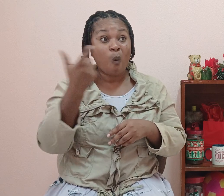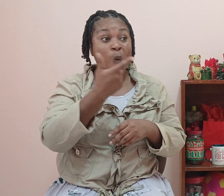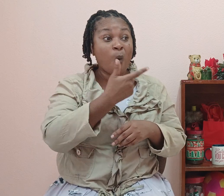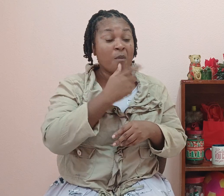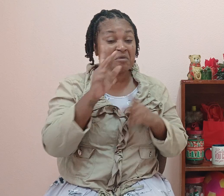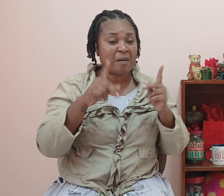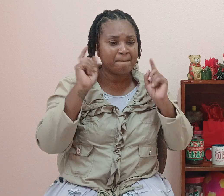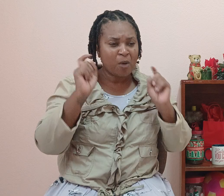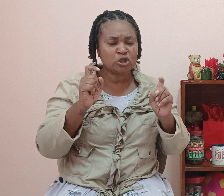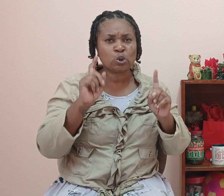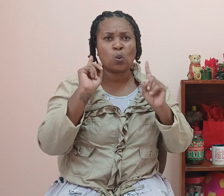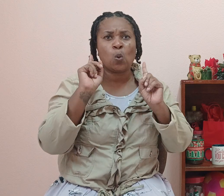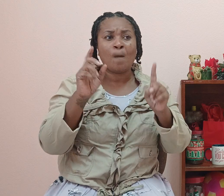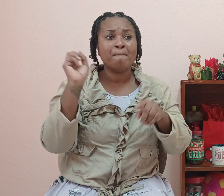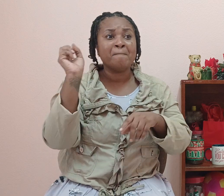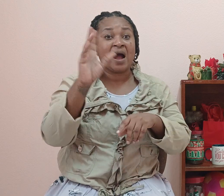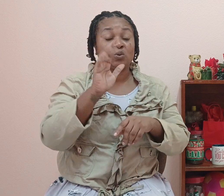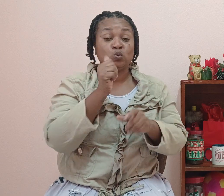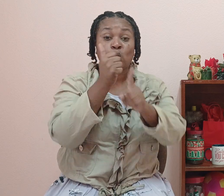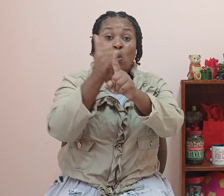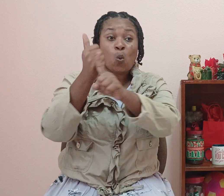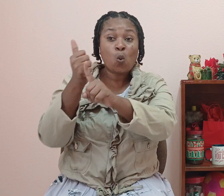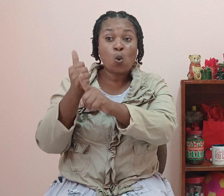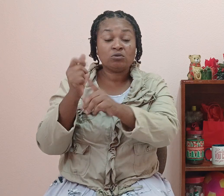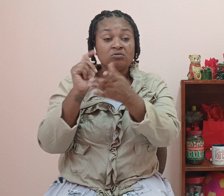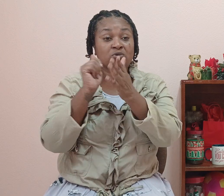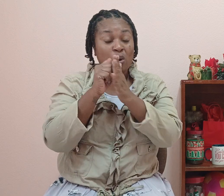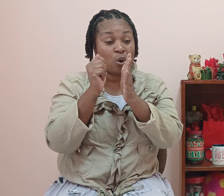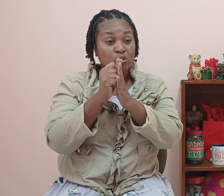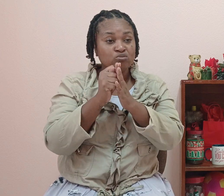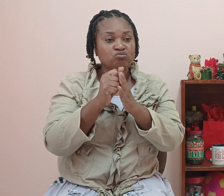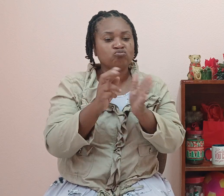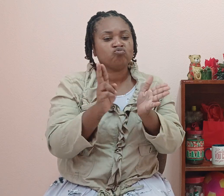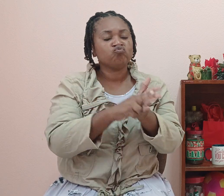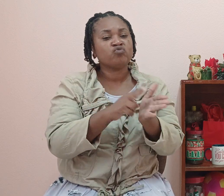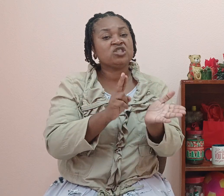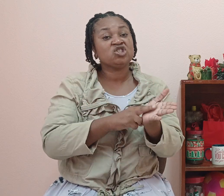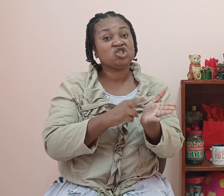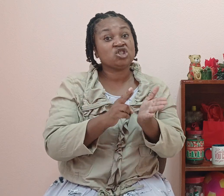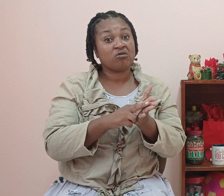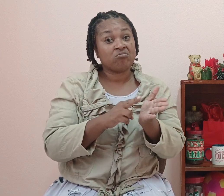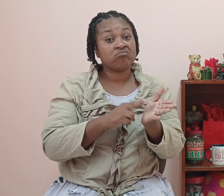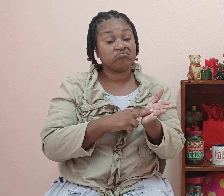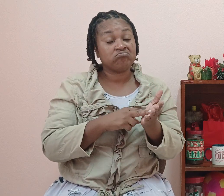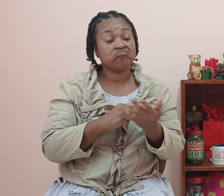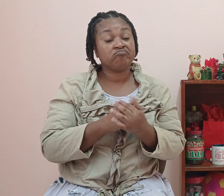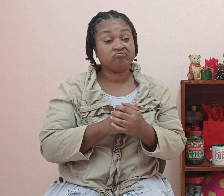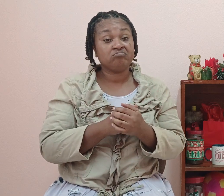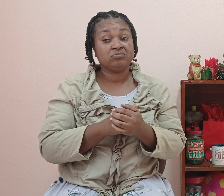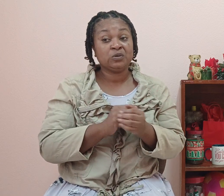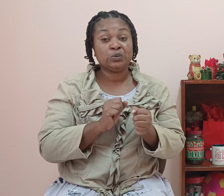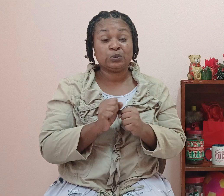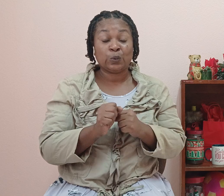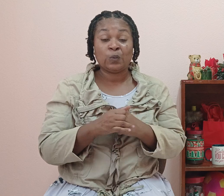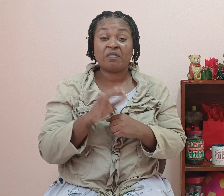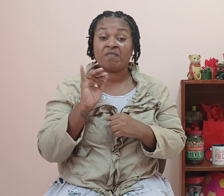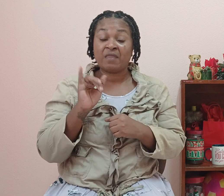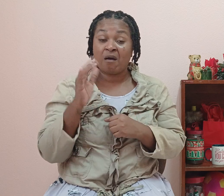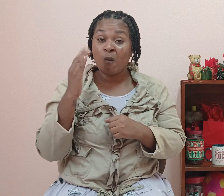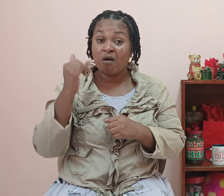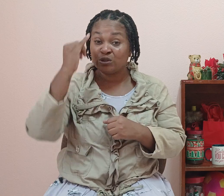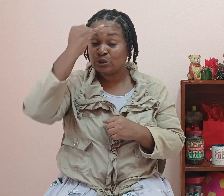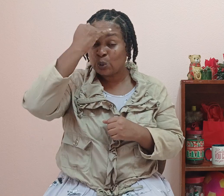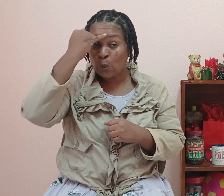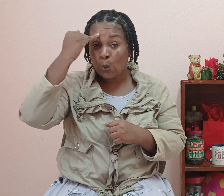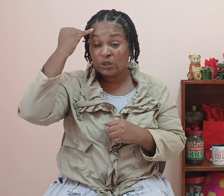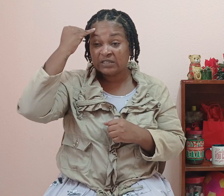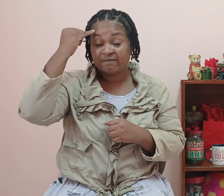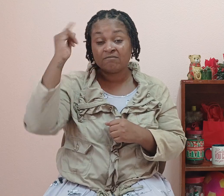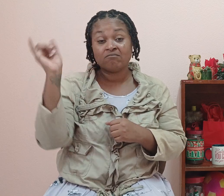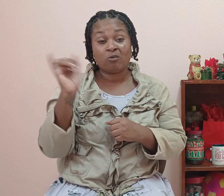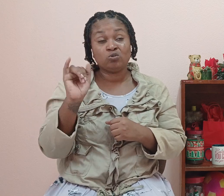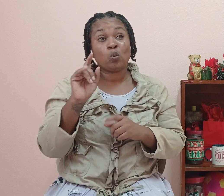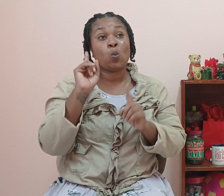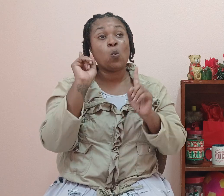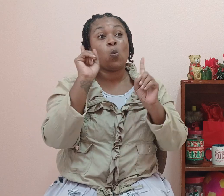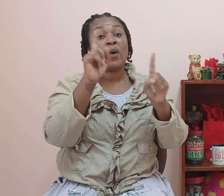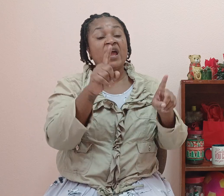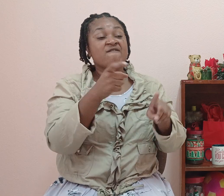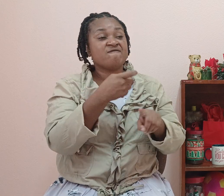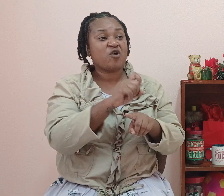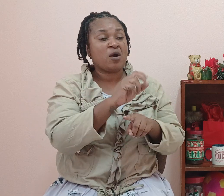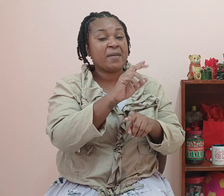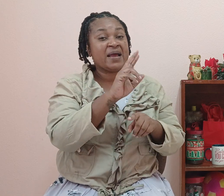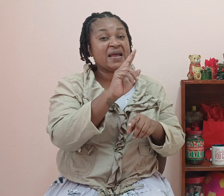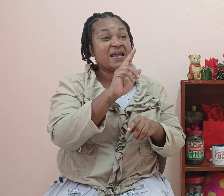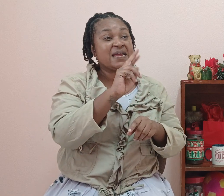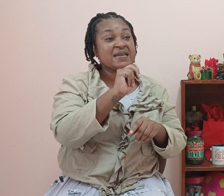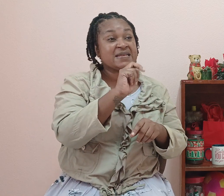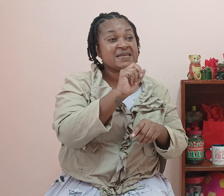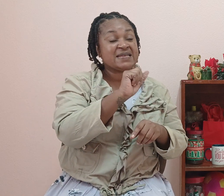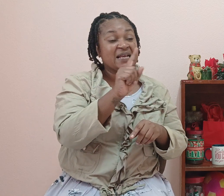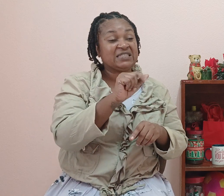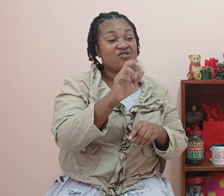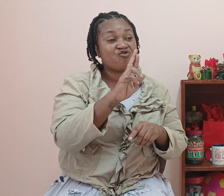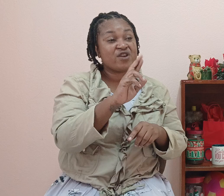4 So Joseph also went up from the town of Nazareth in Galilee to Judea,